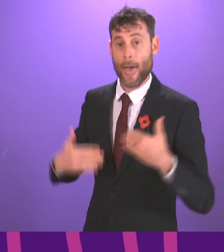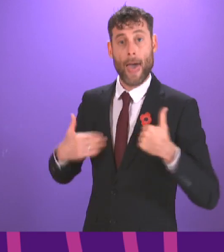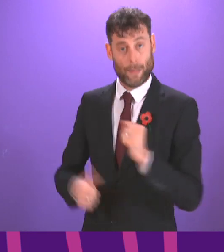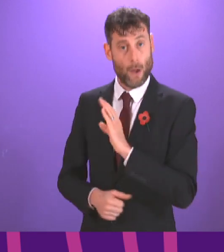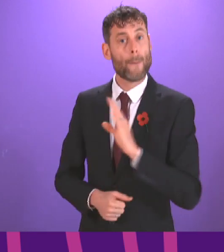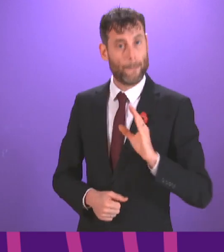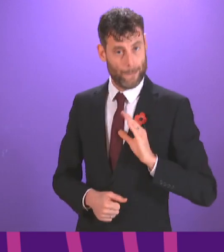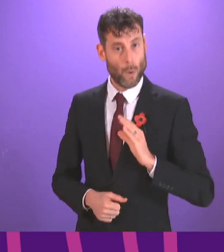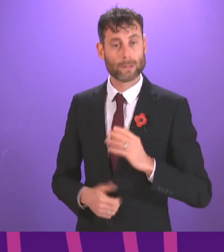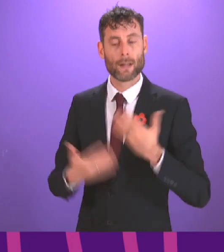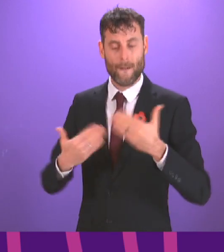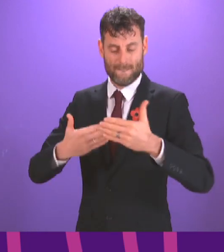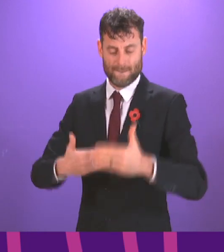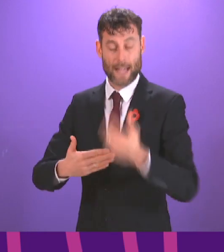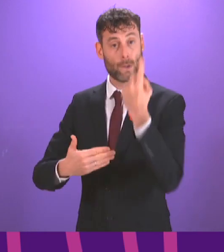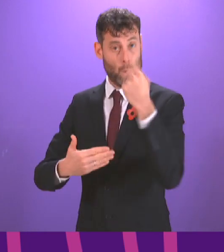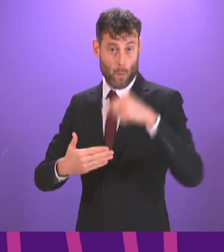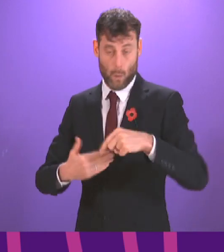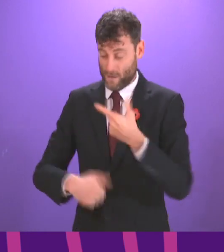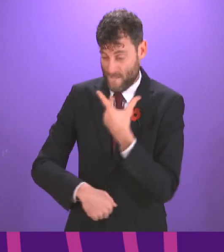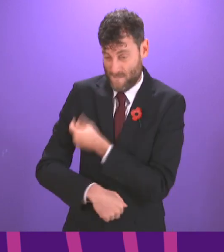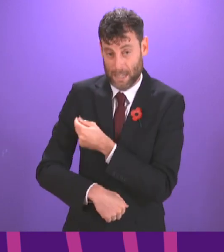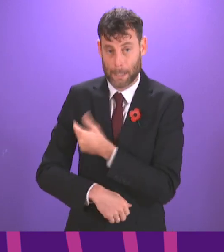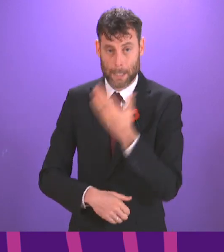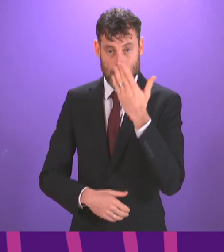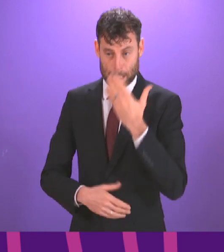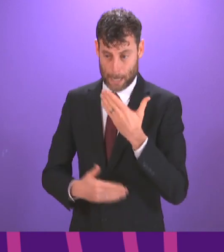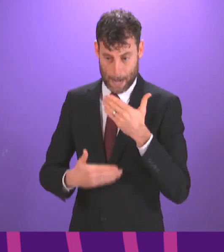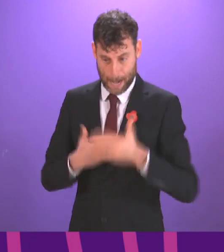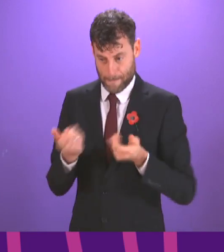eligible cohorts in phase 1 with the vaccine by the time the flu season reaches its peak.